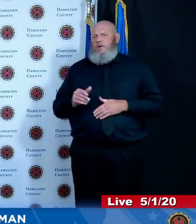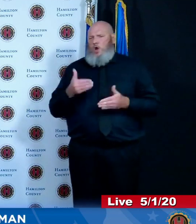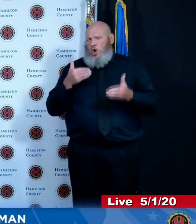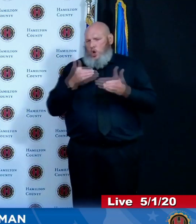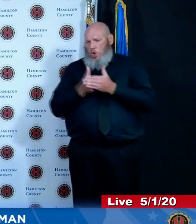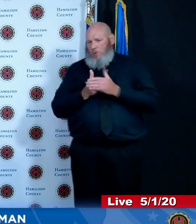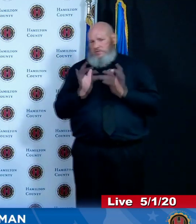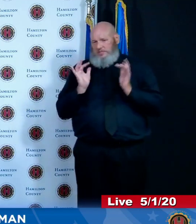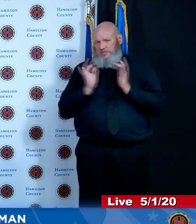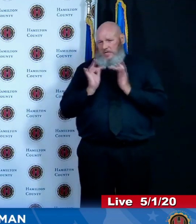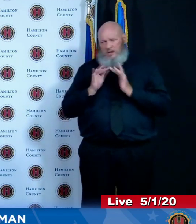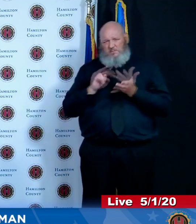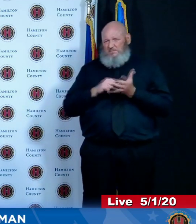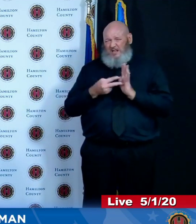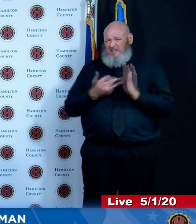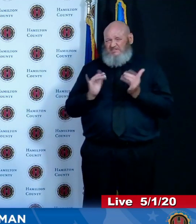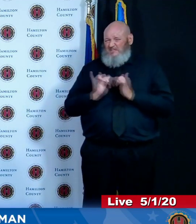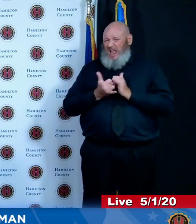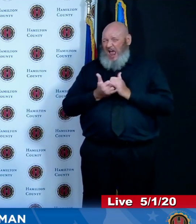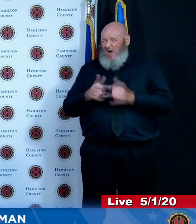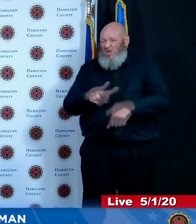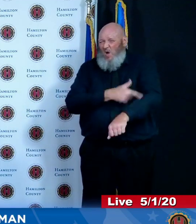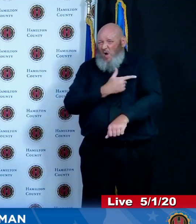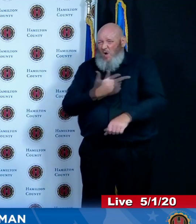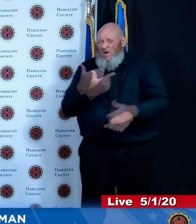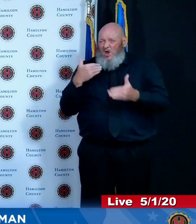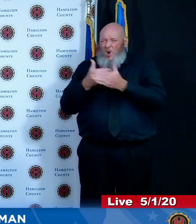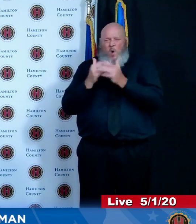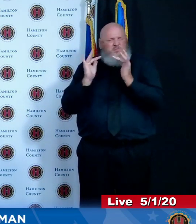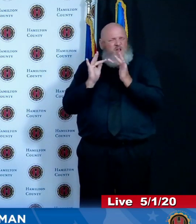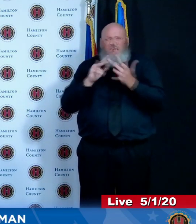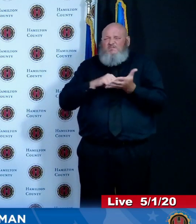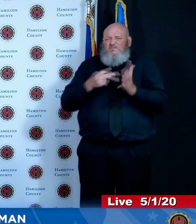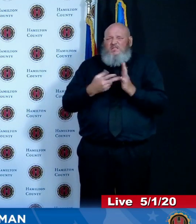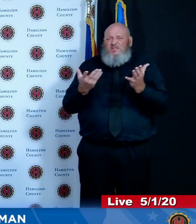talking about are we talking about if I pass somebody in the hallway or is